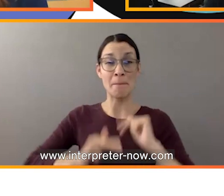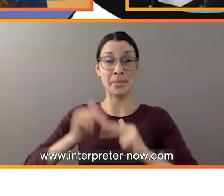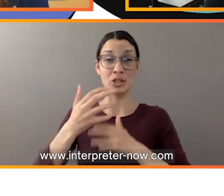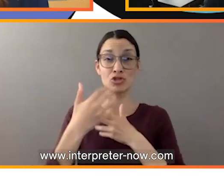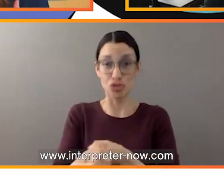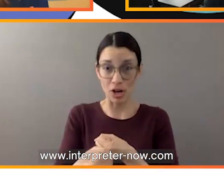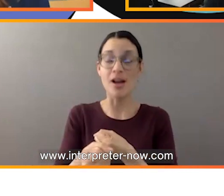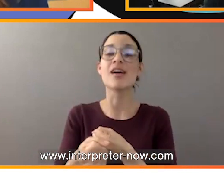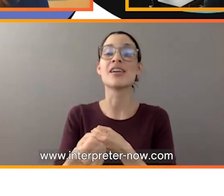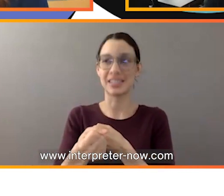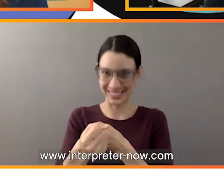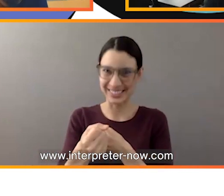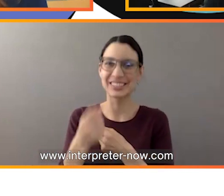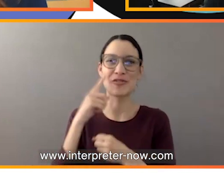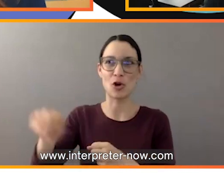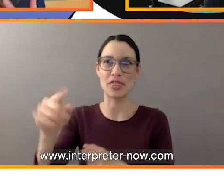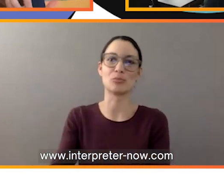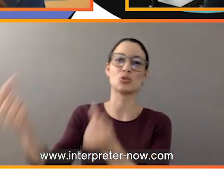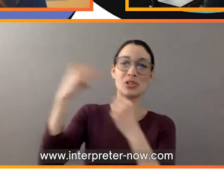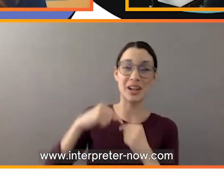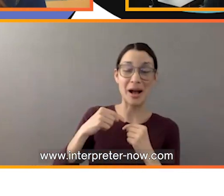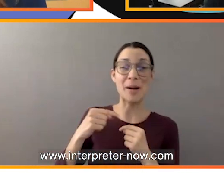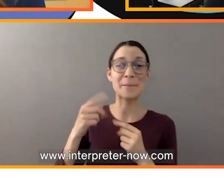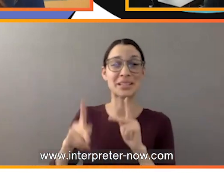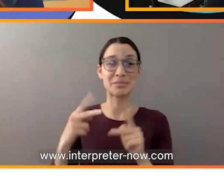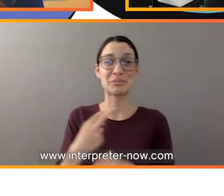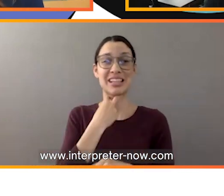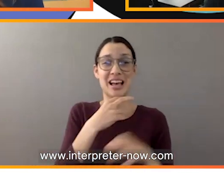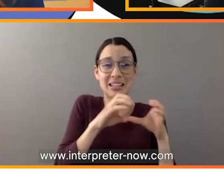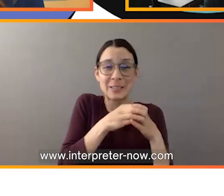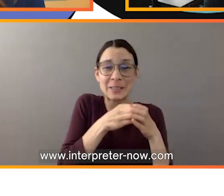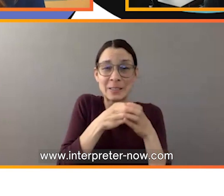to come, get people out of their silos and to share best practices.